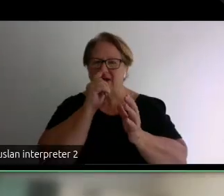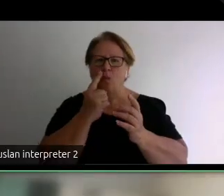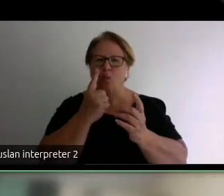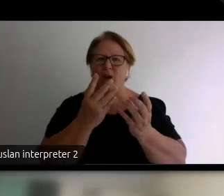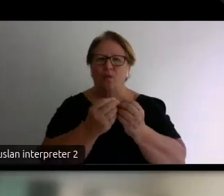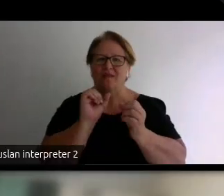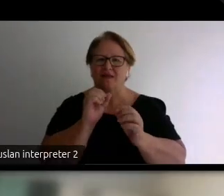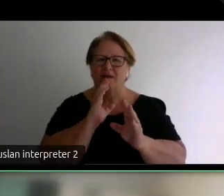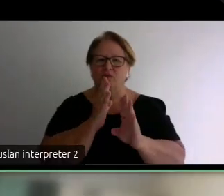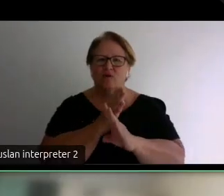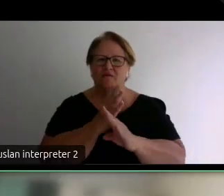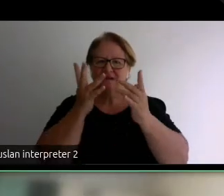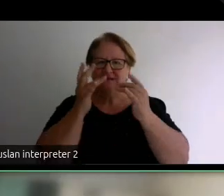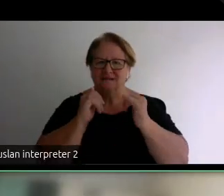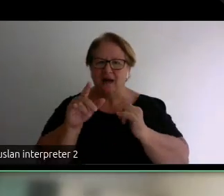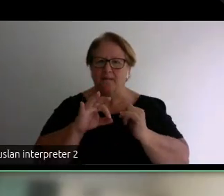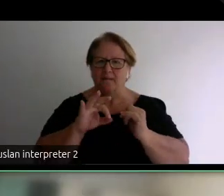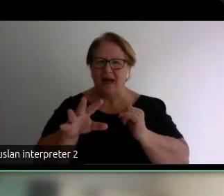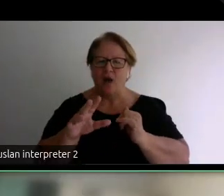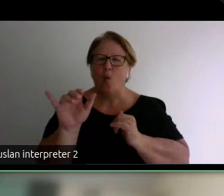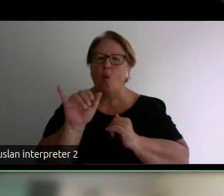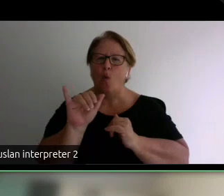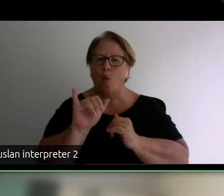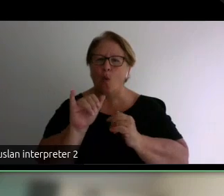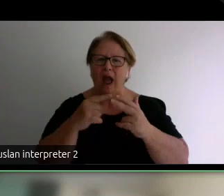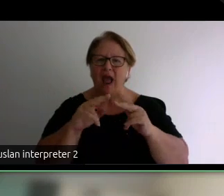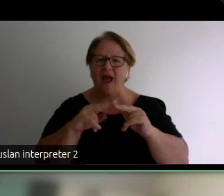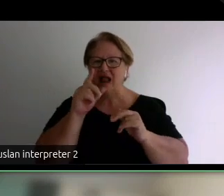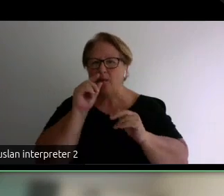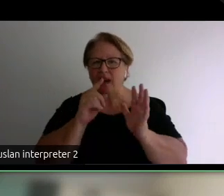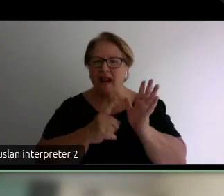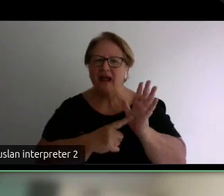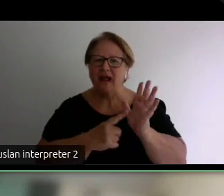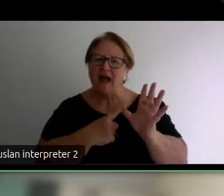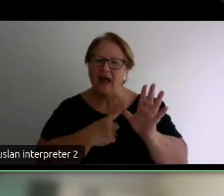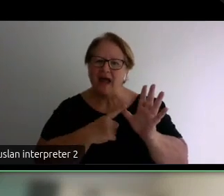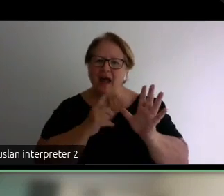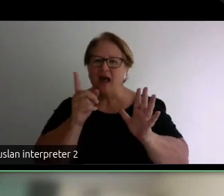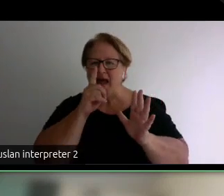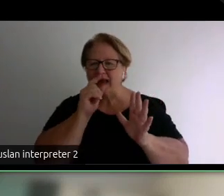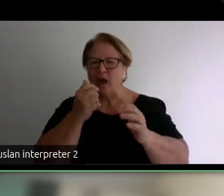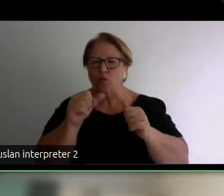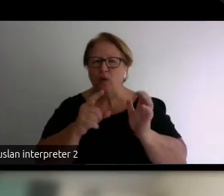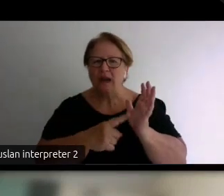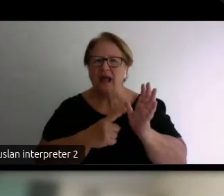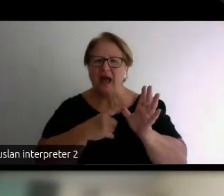for or if they're um eligible for legal aid, they can attend with a legally aided solicitor. And the